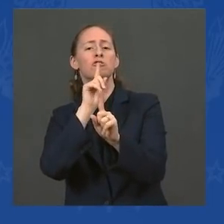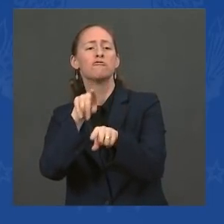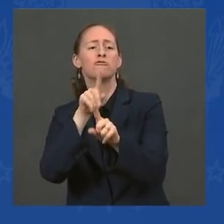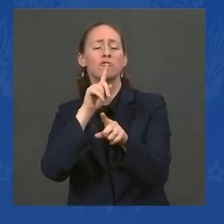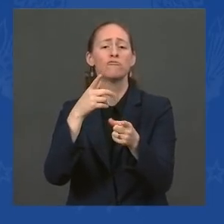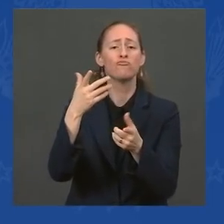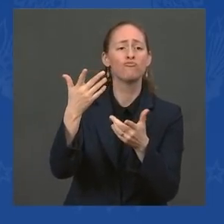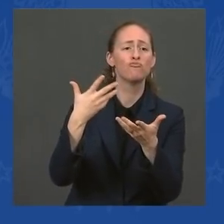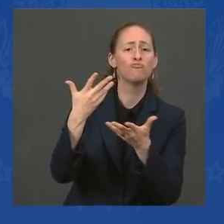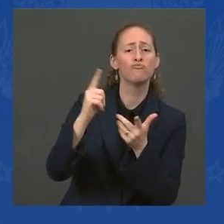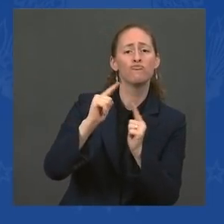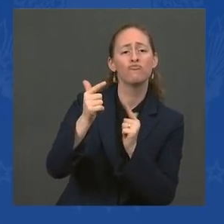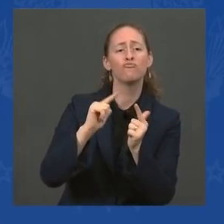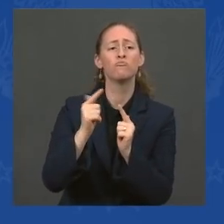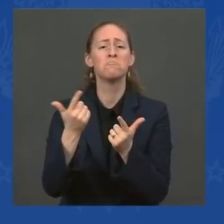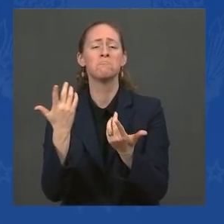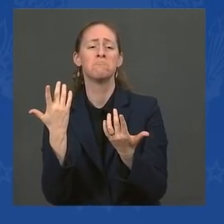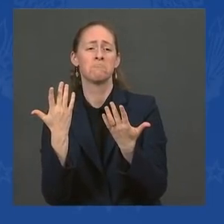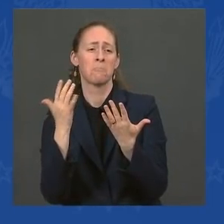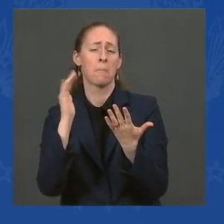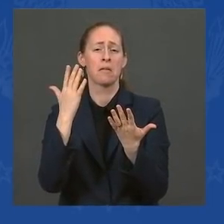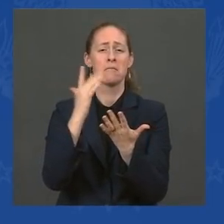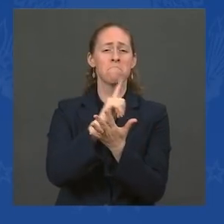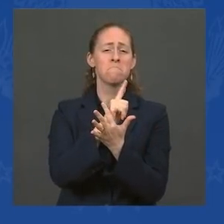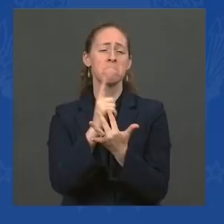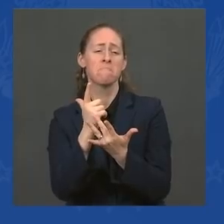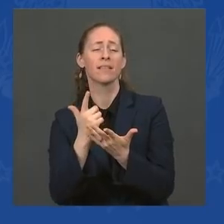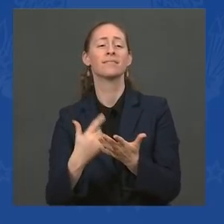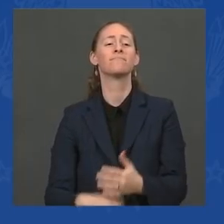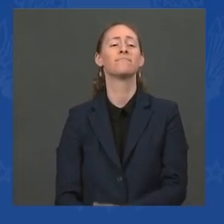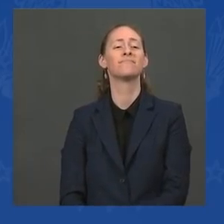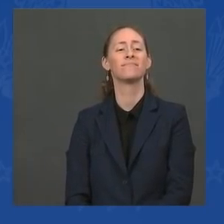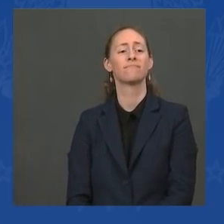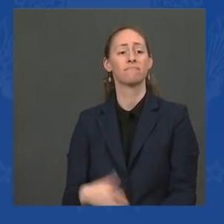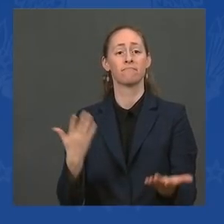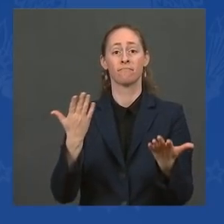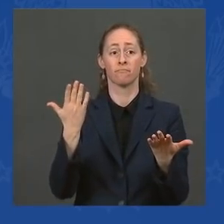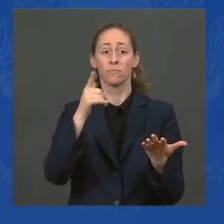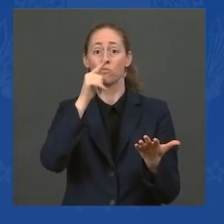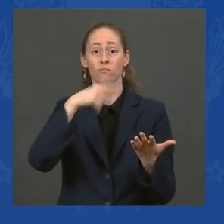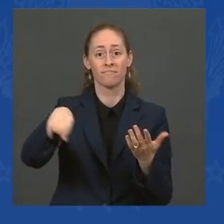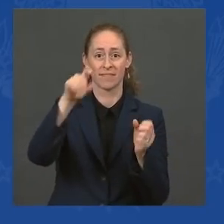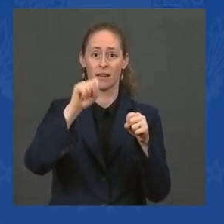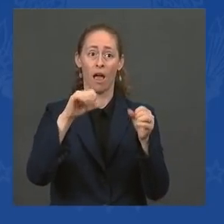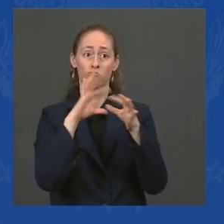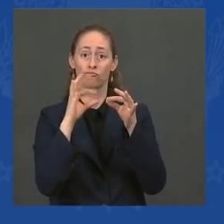all of us, both virtually as well as in person here -- we can hopefully make some progress.